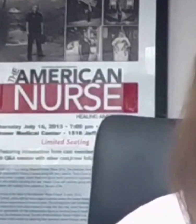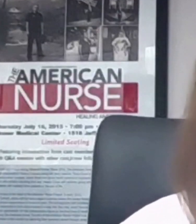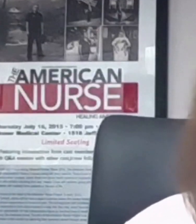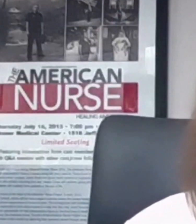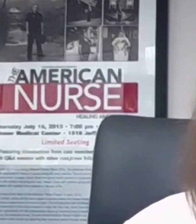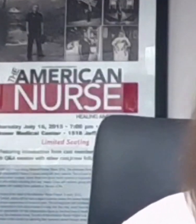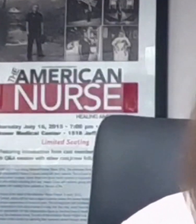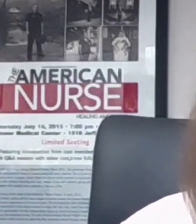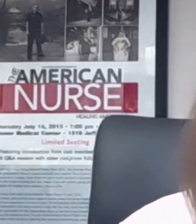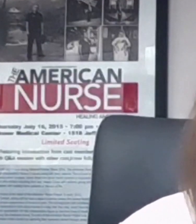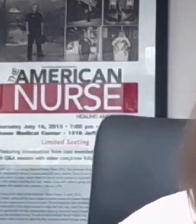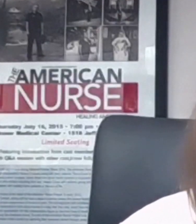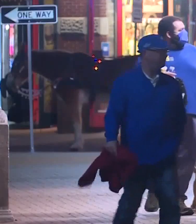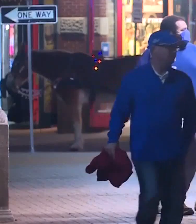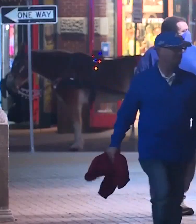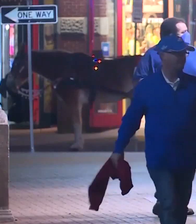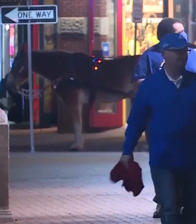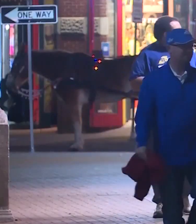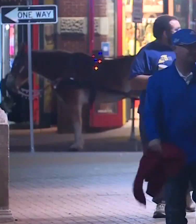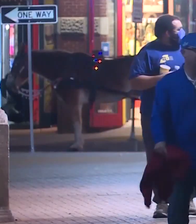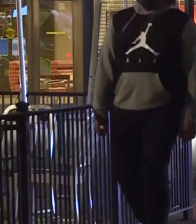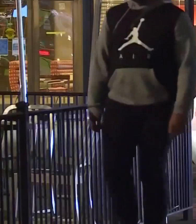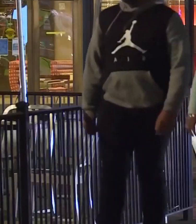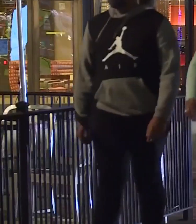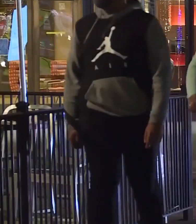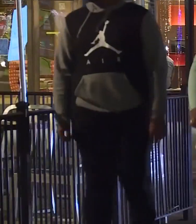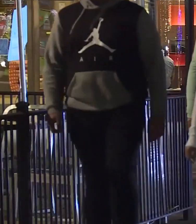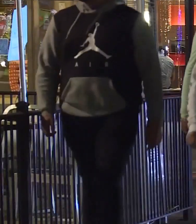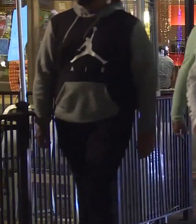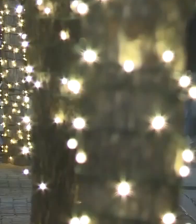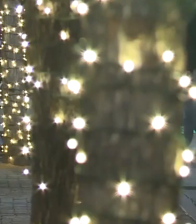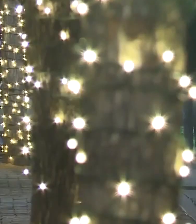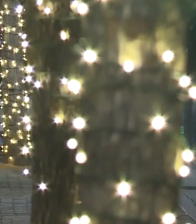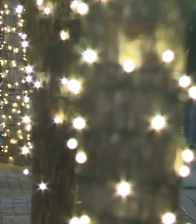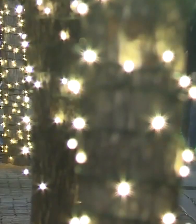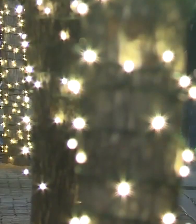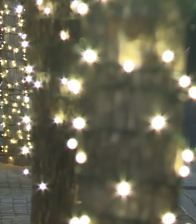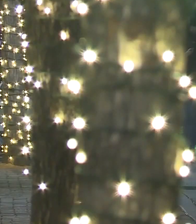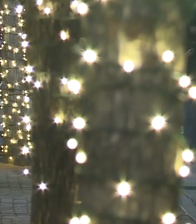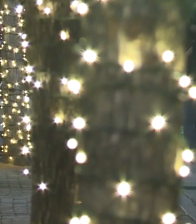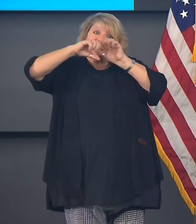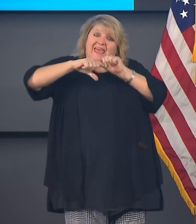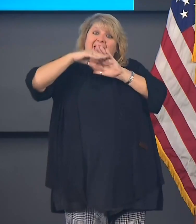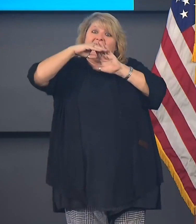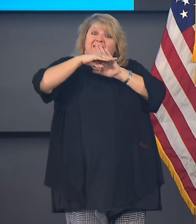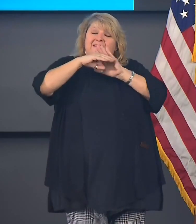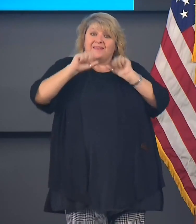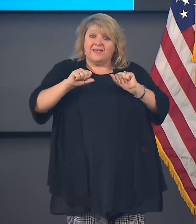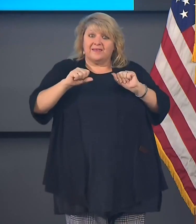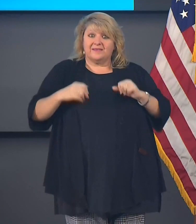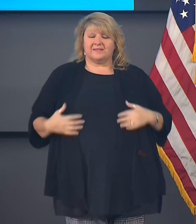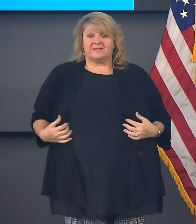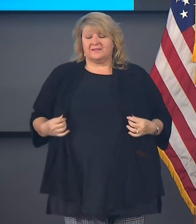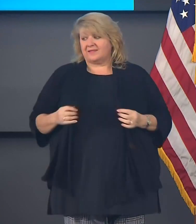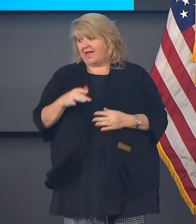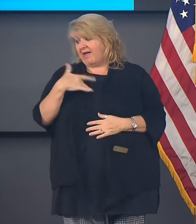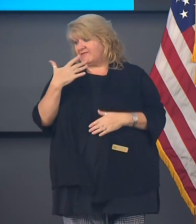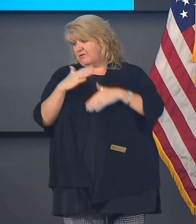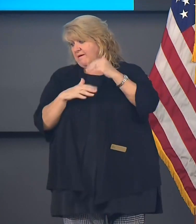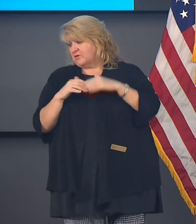HEALTH CARE WORKERS BY THIS HEALTH CARE WORKERS BY THIS SPRING HEALTH CARE WORKERS BY THIS SPRING SUMMER. SPRING SUMMER. SPRING SUMMER. WE'LL SPRING SUMMER. WE'LL HAVE SPRING SUMMER. WE'LL HAVE MORE SPRING SUMMER. WE'LL HAVE MORE TO SPRING SUMMER. WE'LL HAVE MORE TO GIVE WE'LL HAVE MORE TO GIVE WE'LL HAVE MORE TO GIVE TO WE'LL HAVE MORE TO GIVE TO THOSE WE'LL HAVE MORE TO GIVE TO THOSE AT WE'LL HAVE MORE TO GIVE TO THOSE AT RISK WE'LL HAVE MORE TO GIVE TO THOSE AT RISK PATIENTS WE'LL HAVE MORE TO GIVE TO THOSE AT RISK PATIENTS AND TO THOSE AT RISK PATIENTS AND TO THOSE AT RISK PATIENTS AND THEN TO THOSE AT RISK PATIENTS AND THEN EVENTUALLY TO THOSE AT RISK PATIENTS AND THEN EVENTUALLY THOSE TO THOSE AT RISK PATIENTS AND THEN EVENTUALLY THOSE THAT TO THOSE AT RISK PATIENTS AND THEN EVENTUALLY THOSE THAT ARE THEN EVENTUALLY THOSE THAT ARE THEN EVENTUALLY THOSE THAT ARE OTHERWISE THEN EVENTUALLY THOSE THAT ARE OTHERWISE HEALTHY THEN EVENTUALLY THOSE THAT ARE OTHERWISE HEALTHY SOMETIME THEN EVENTUALLY THOSE THAT ARE OTHERWISE HEALTHY SOMETIME NEXT